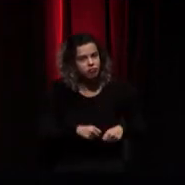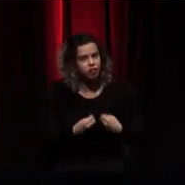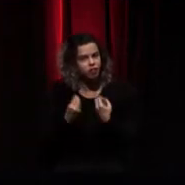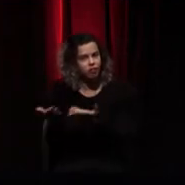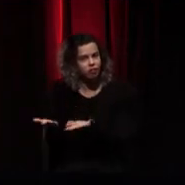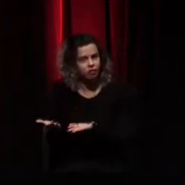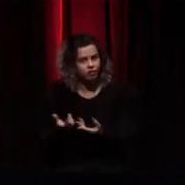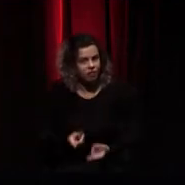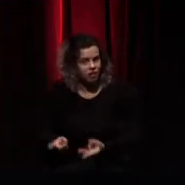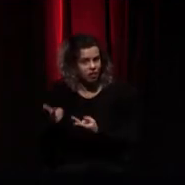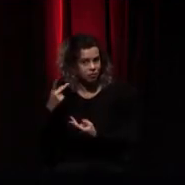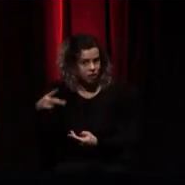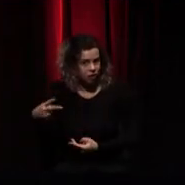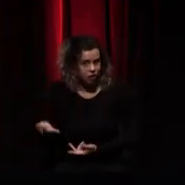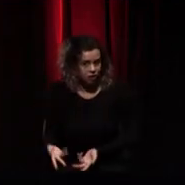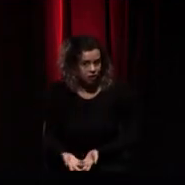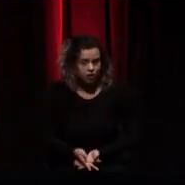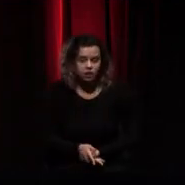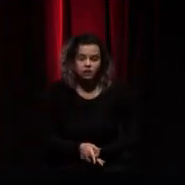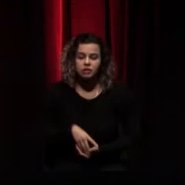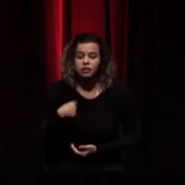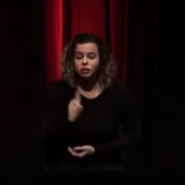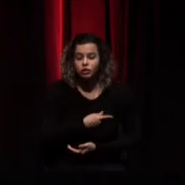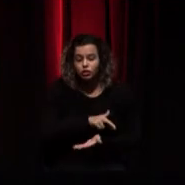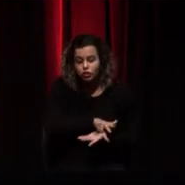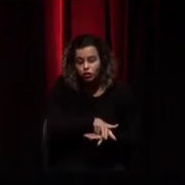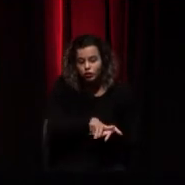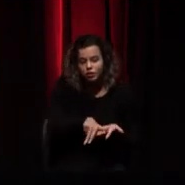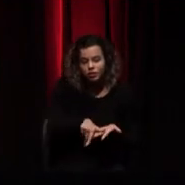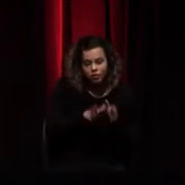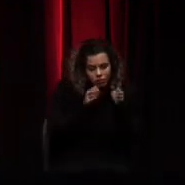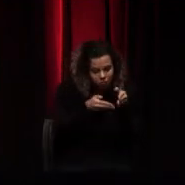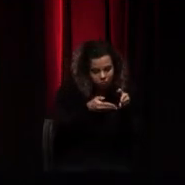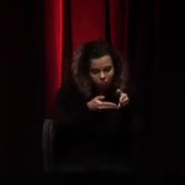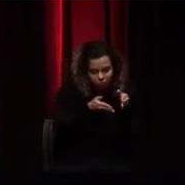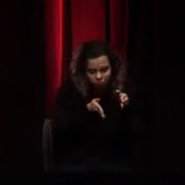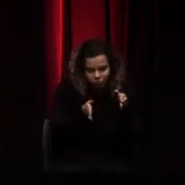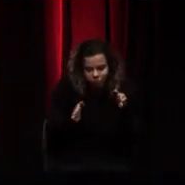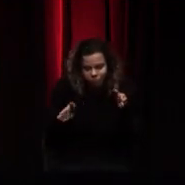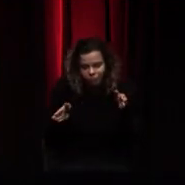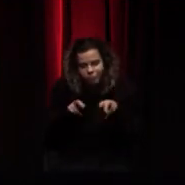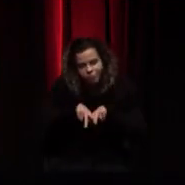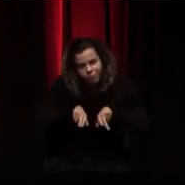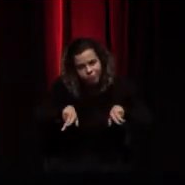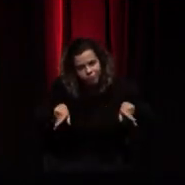We have diversified and offer new possibilities.